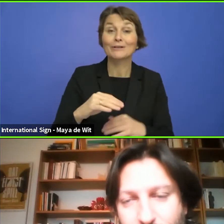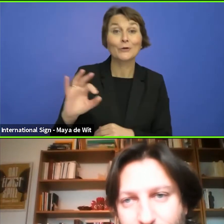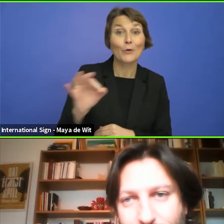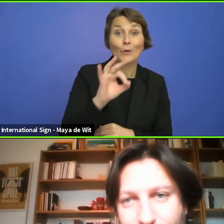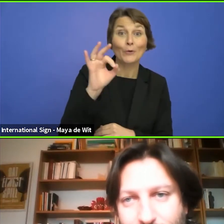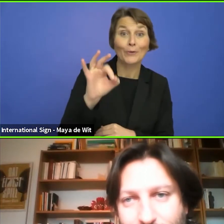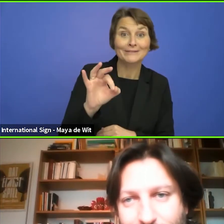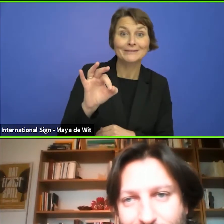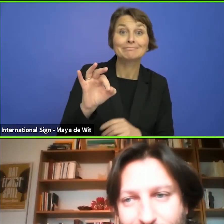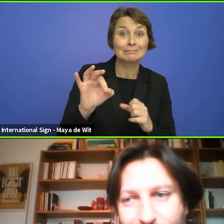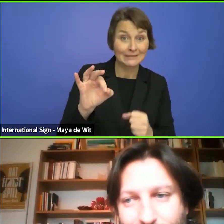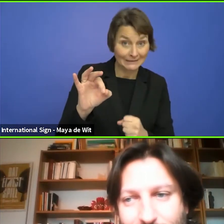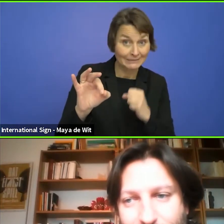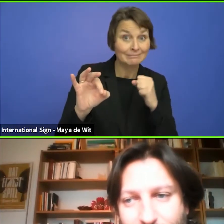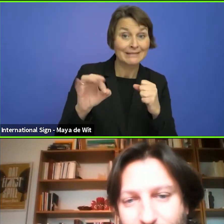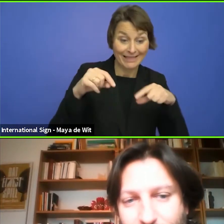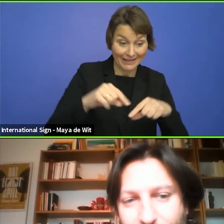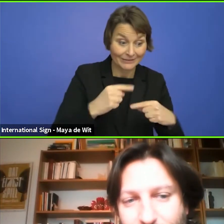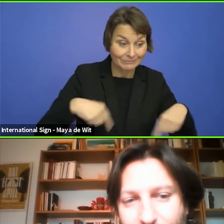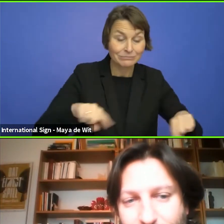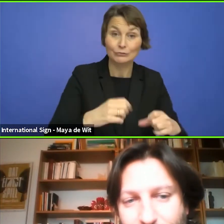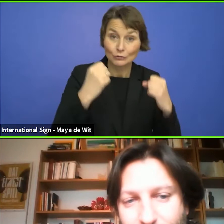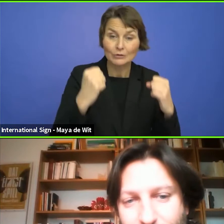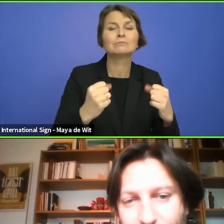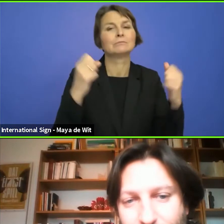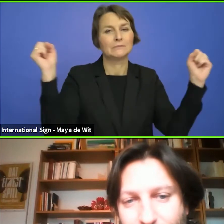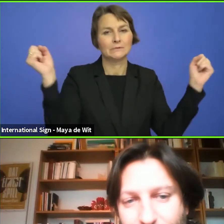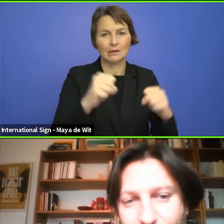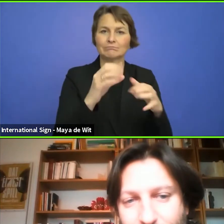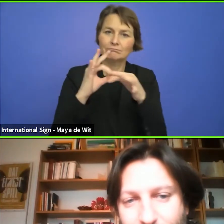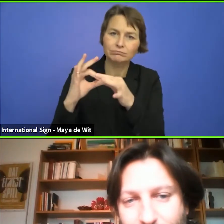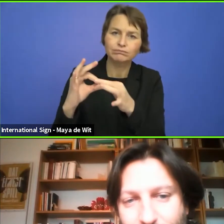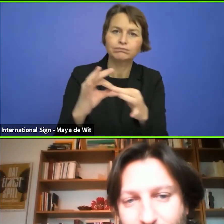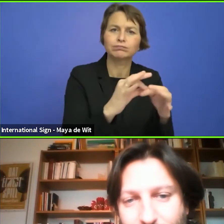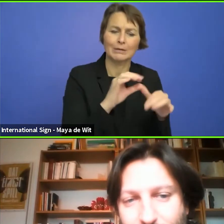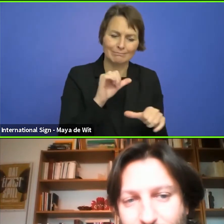a sectoral dialogue and a process of collaboration but I think and it's important to not only praise